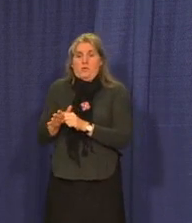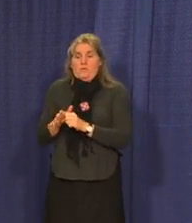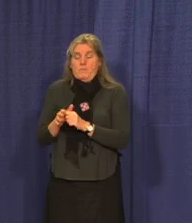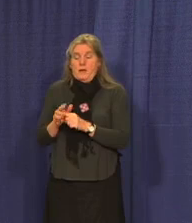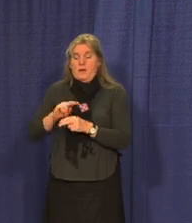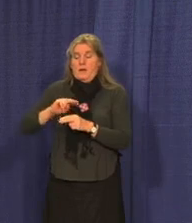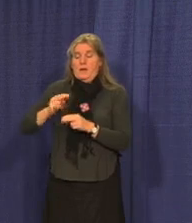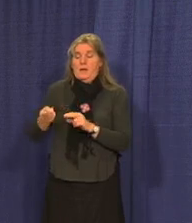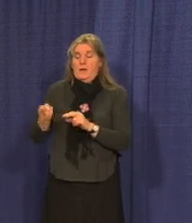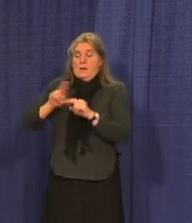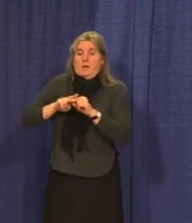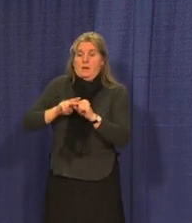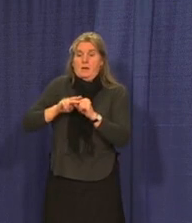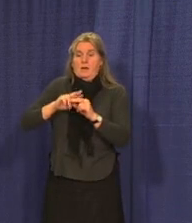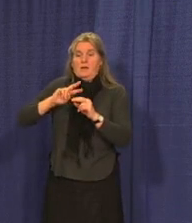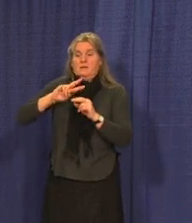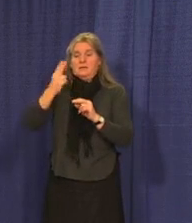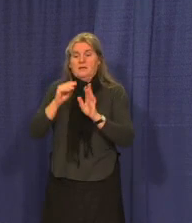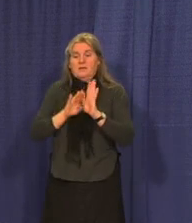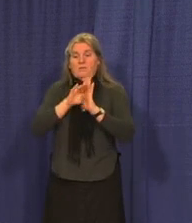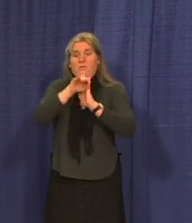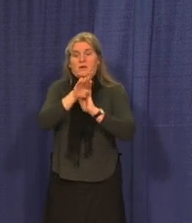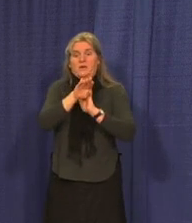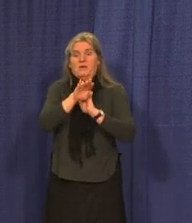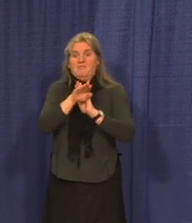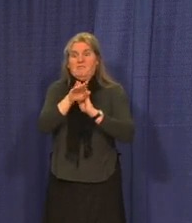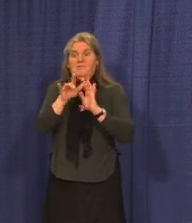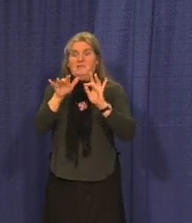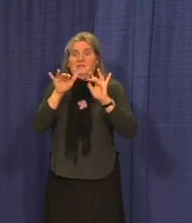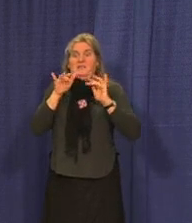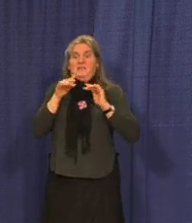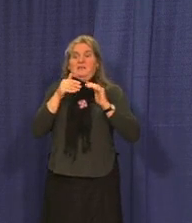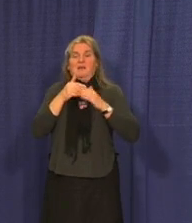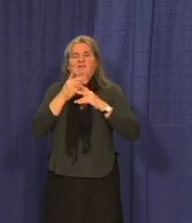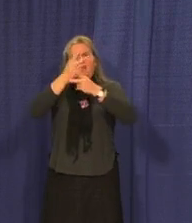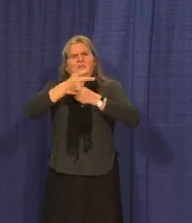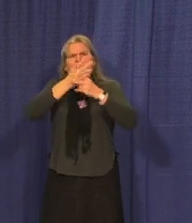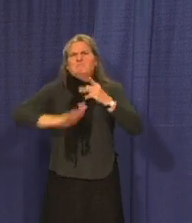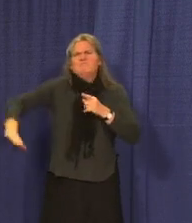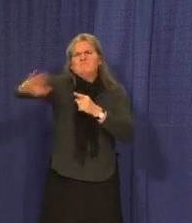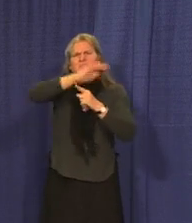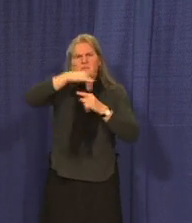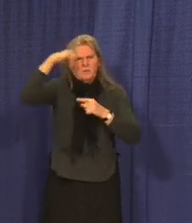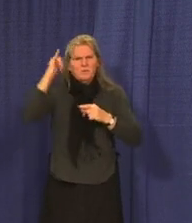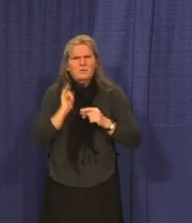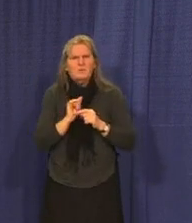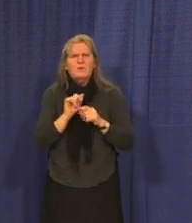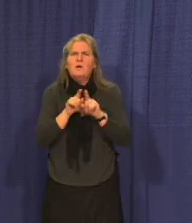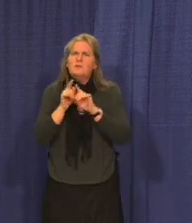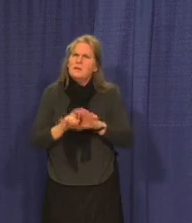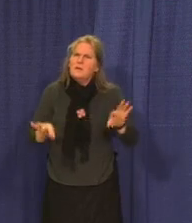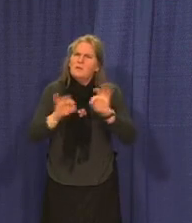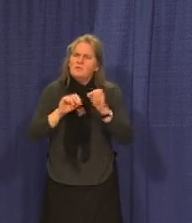is reaching made territories and we need to make sure we are doing everything we can to protect our communities.